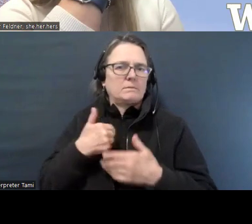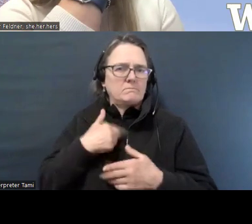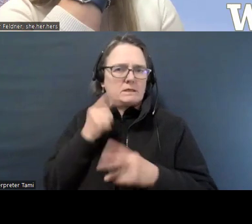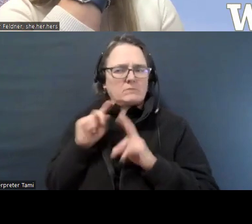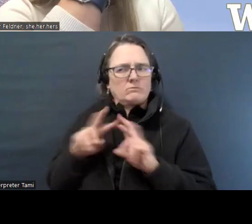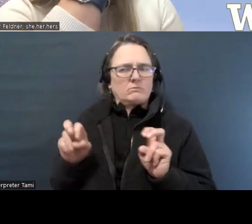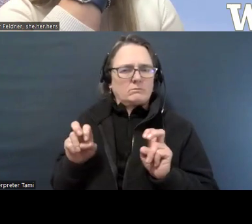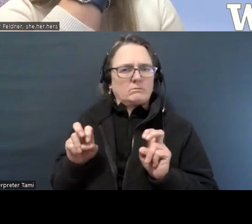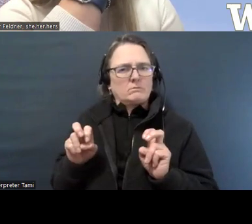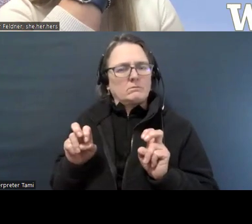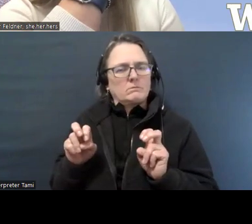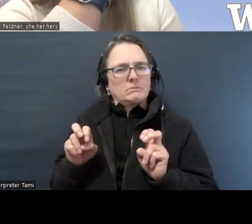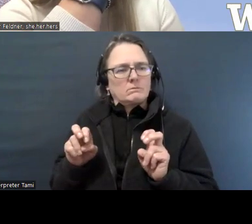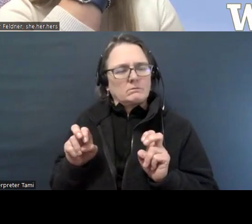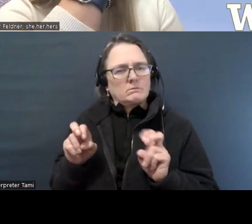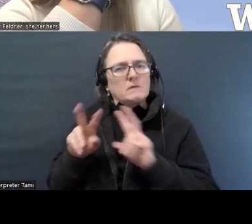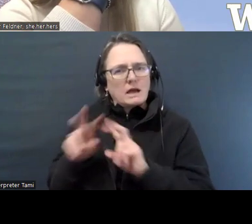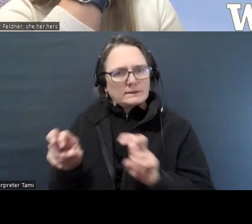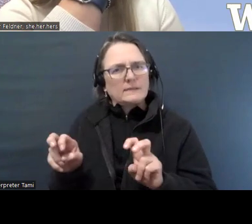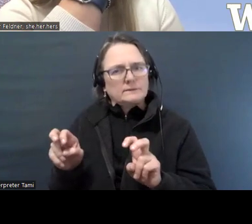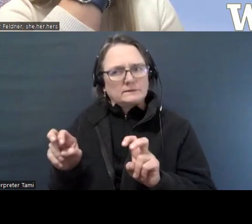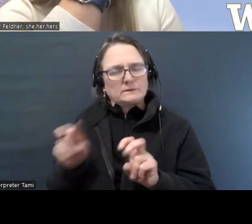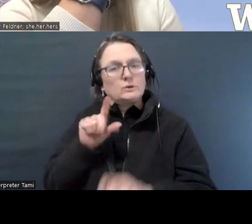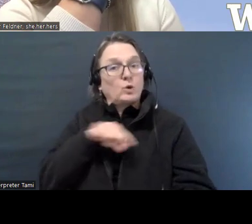the quality of service, medical service that I receive from a doctor.